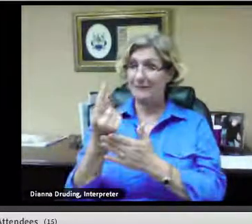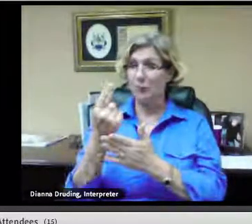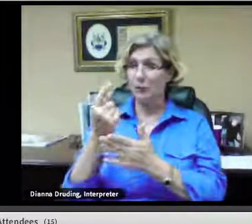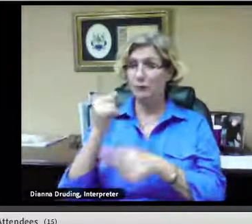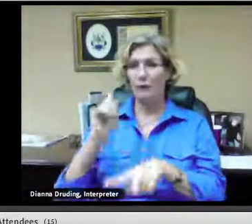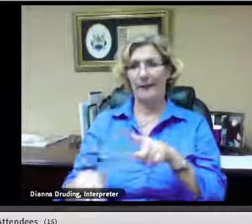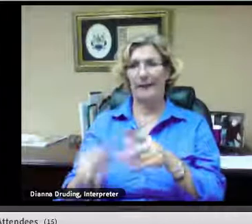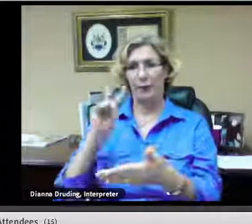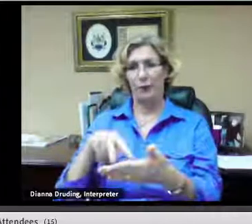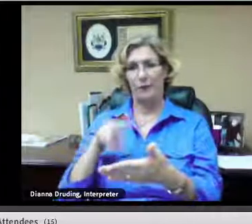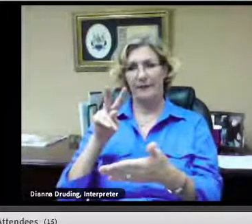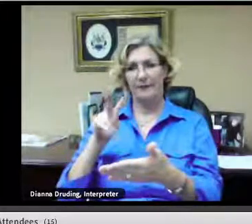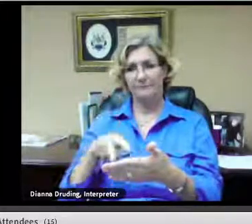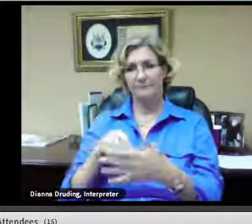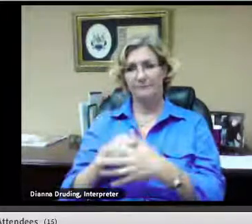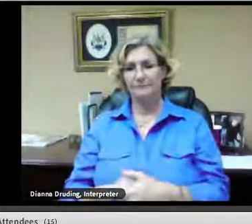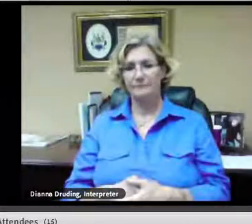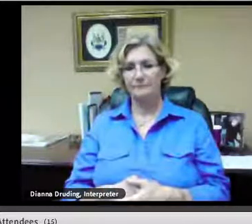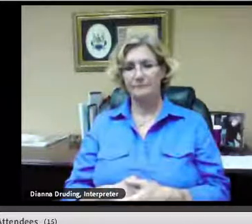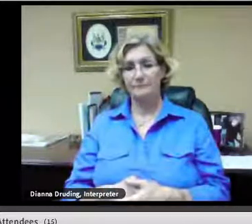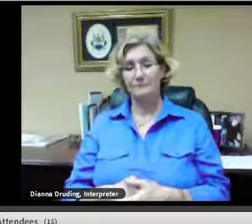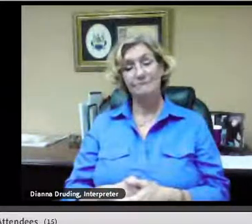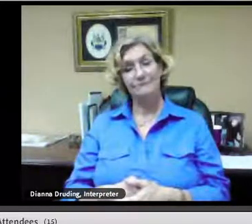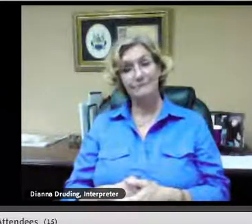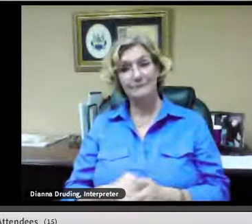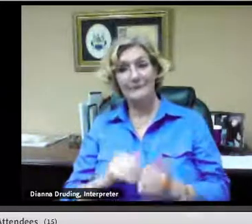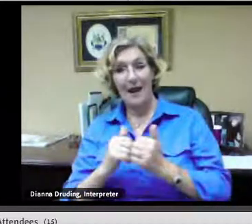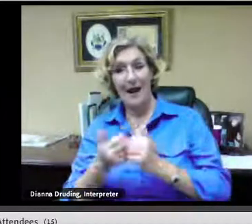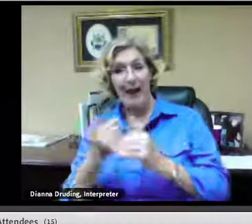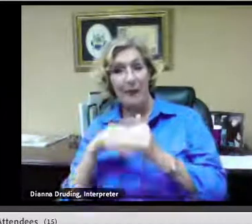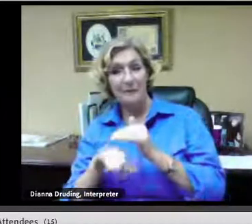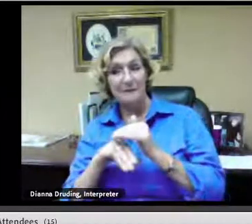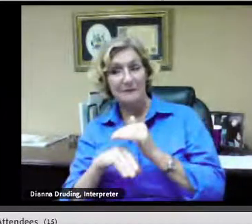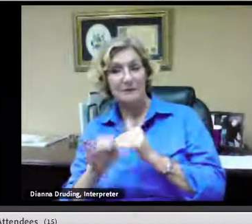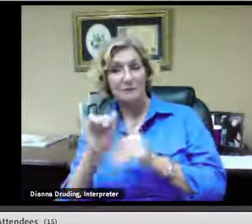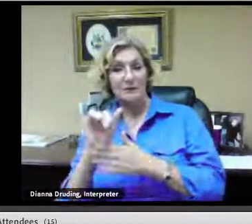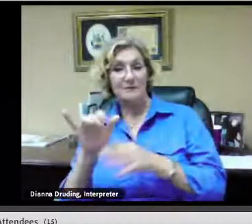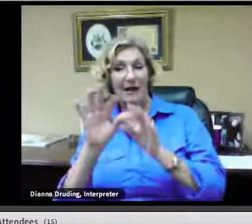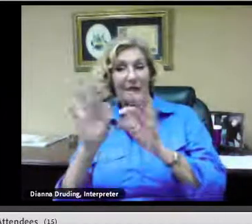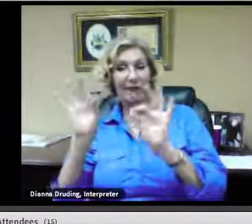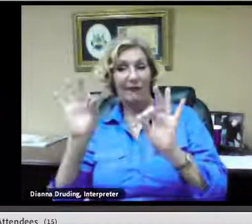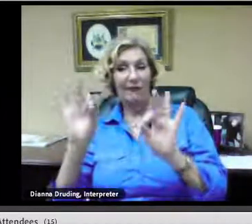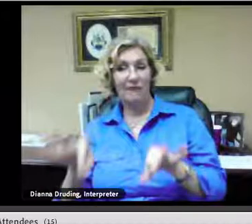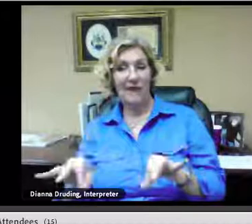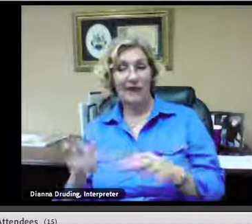How accessible is that flyer to someone who is blind?